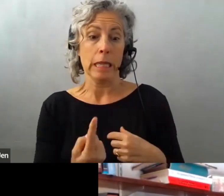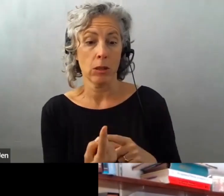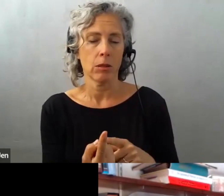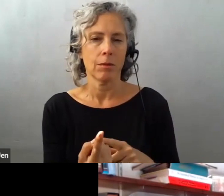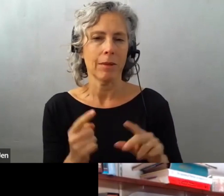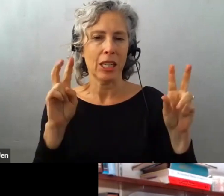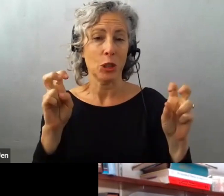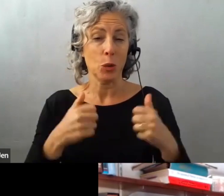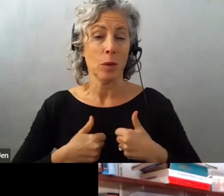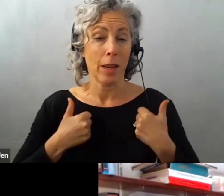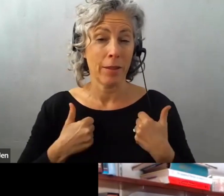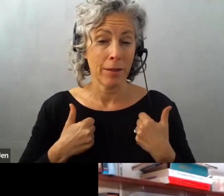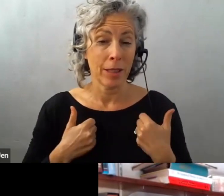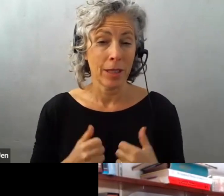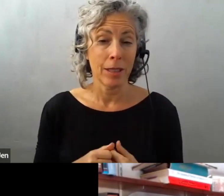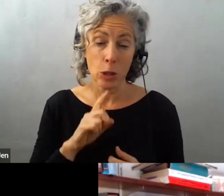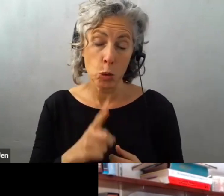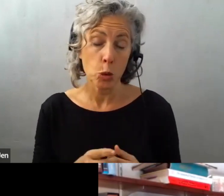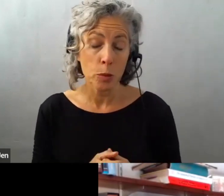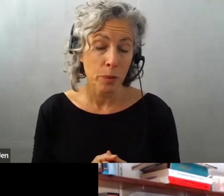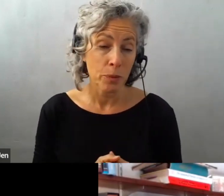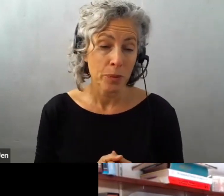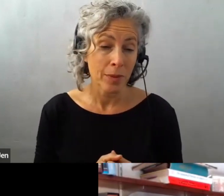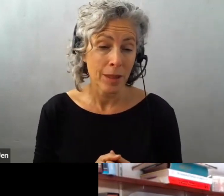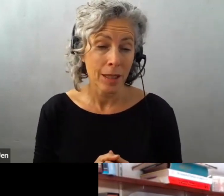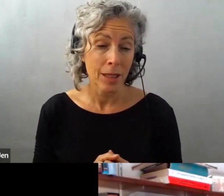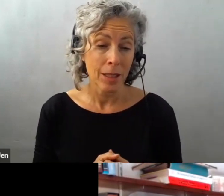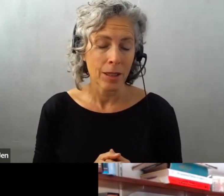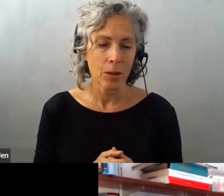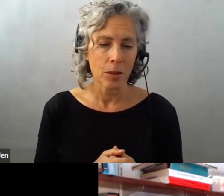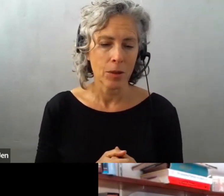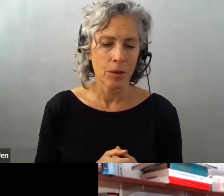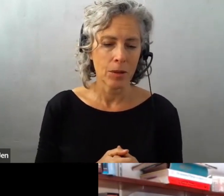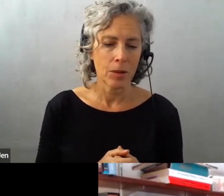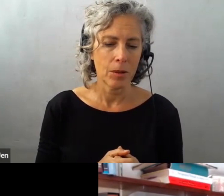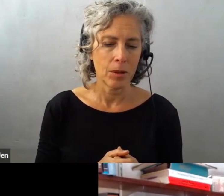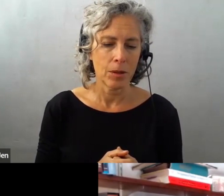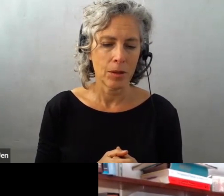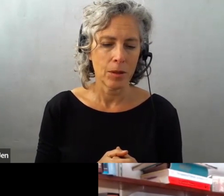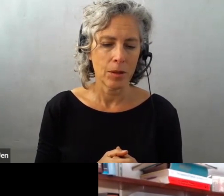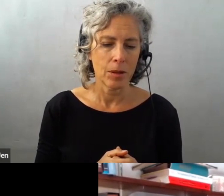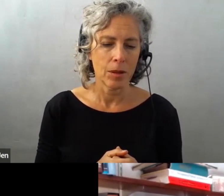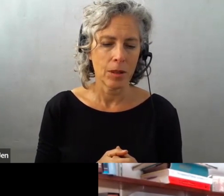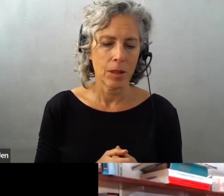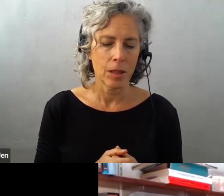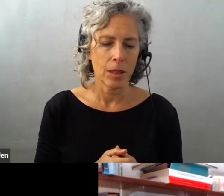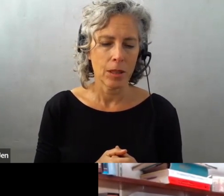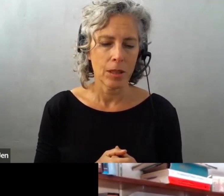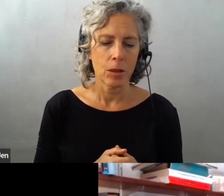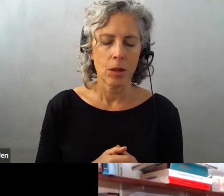true. And, and I also was I took a little note to write down the